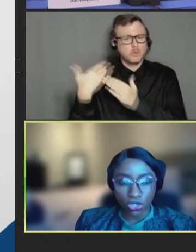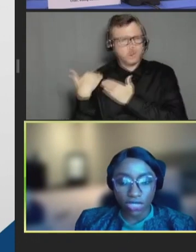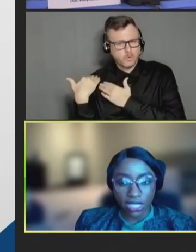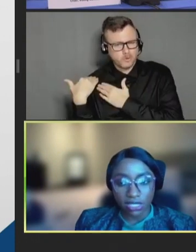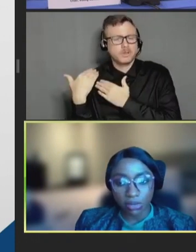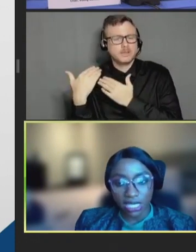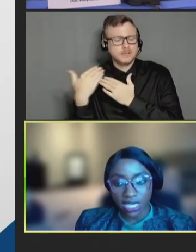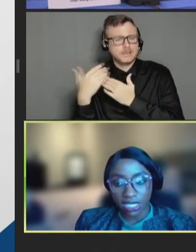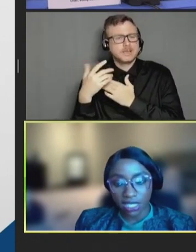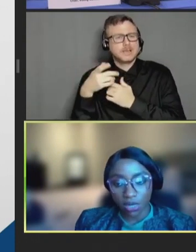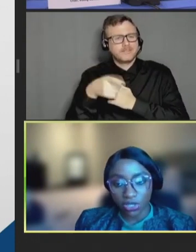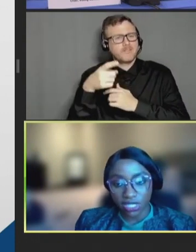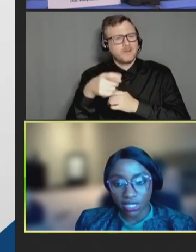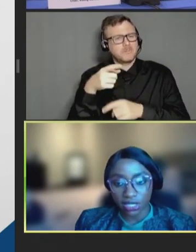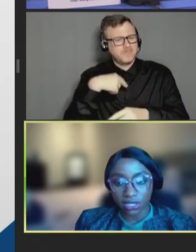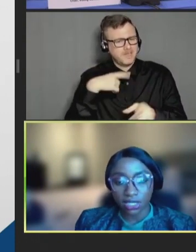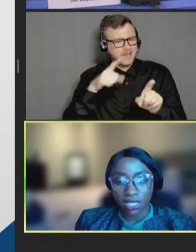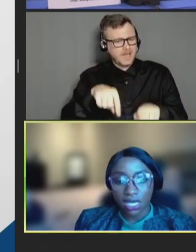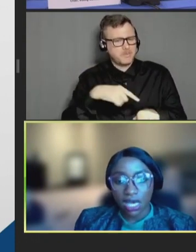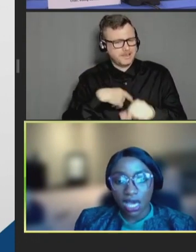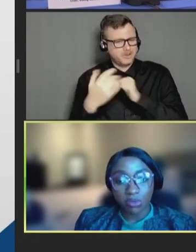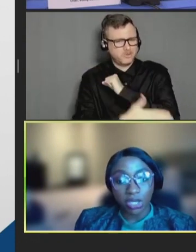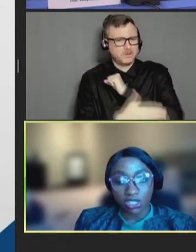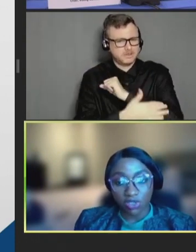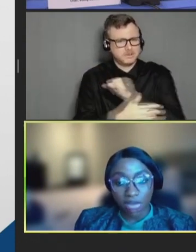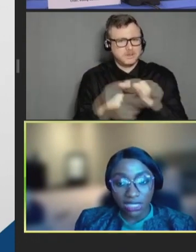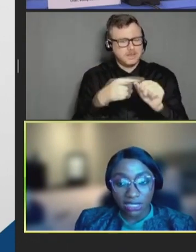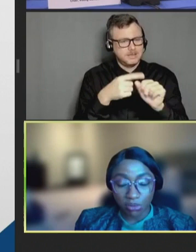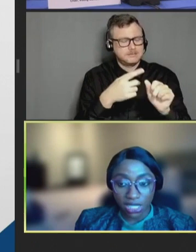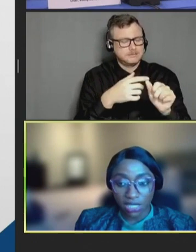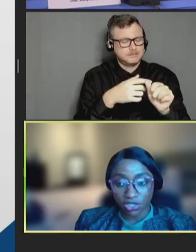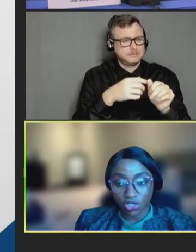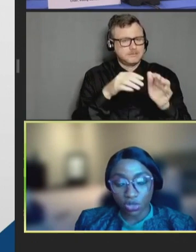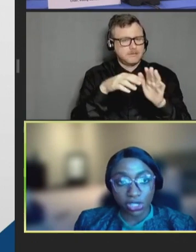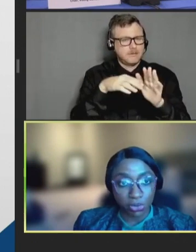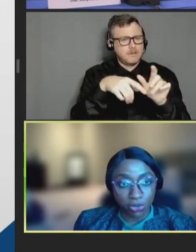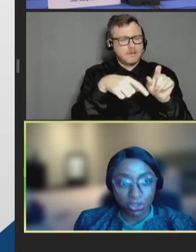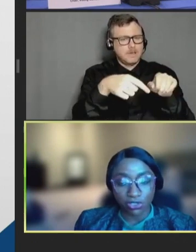and unrelenting backsliding that we're seeing. At the beginning of the pandemic -- just to put a bit